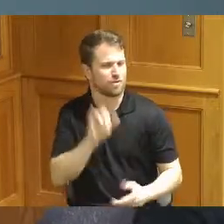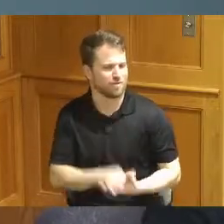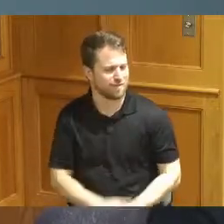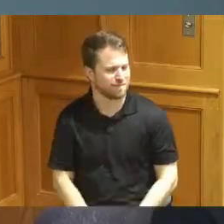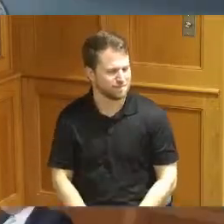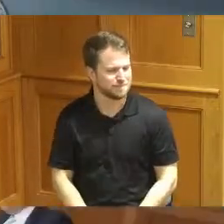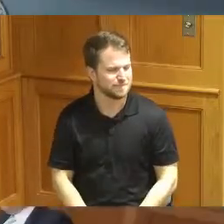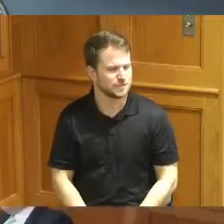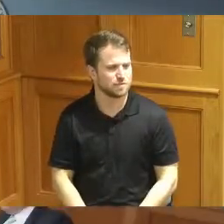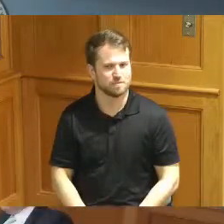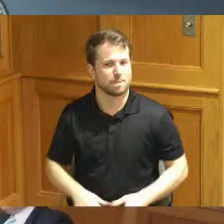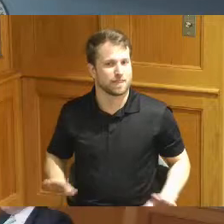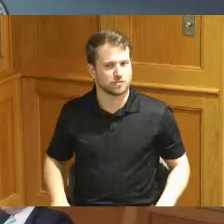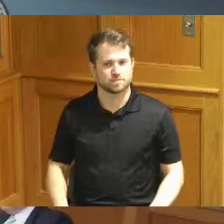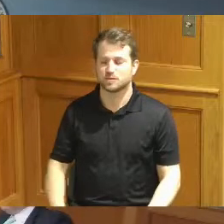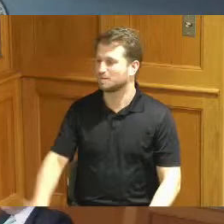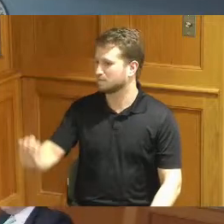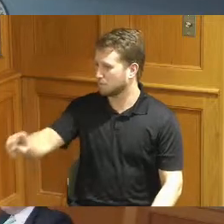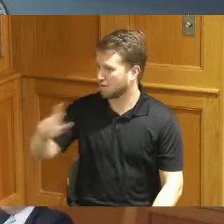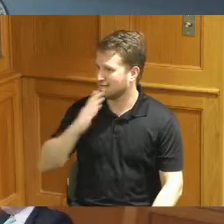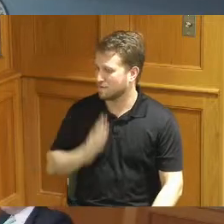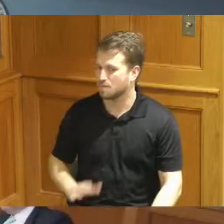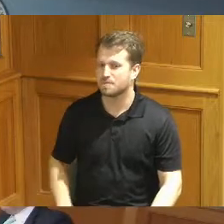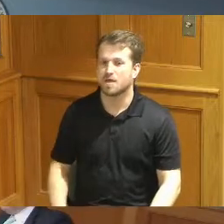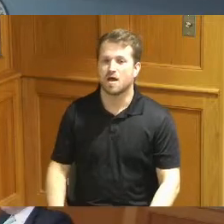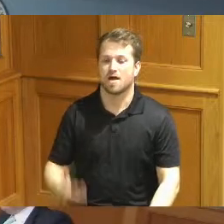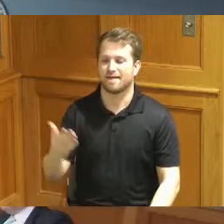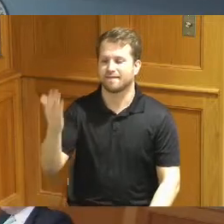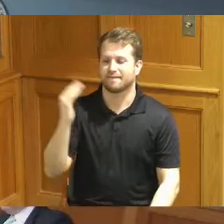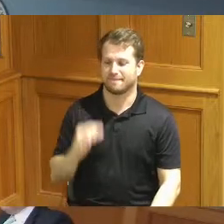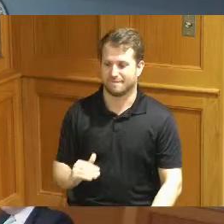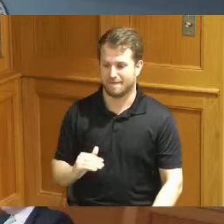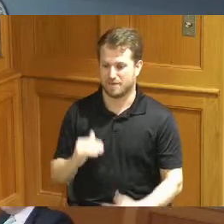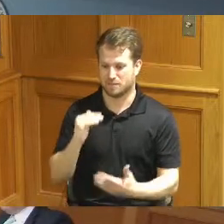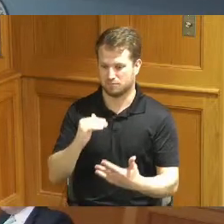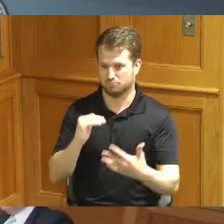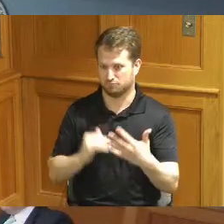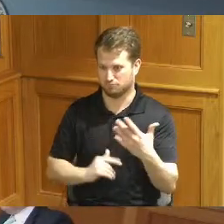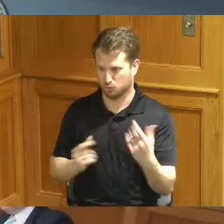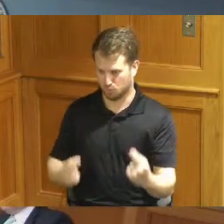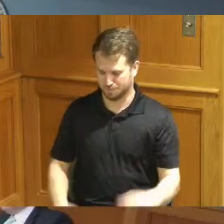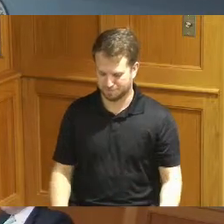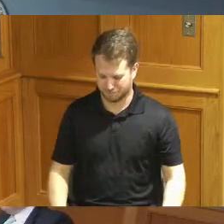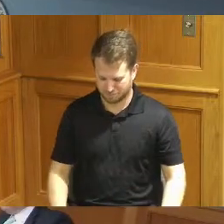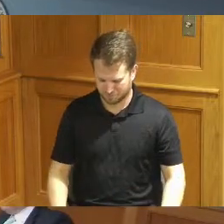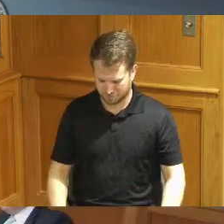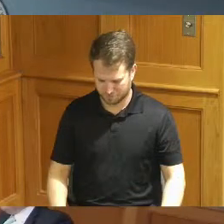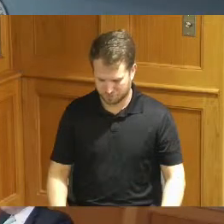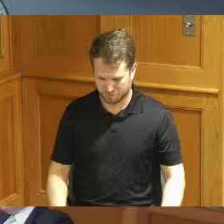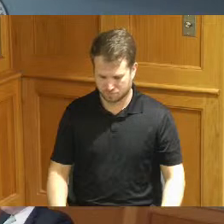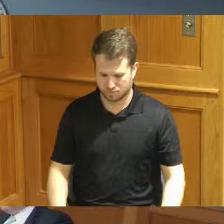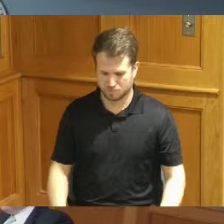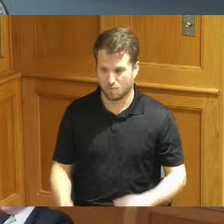that's all I had okay thank you so our next steps are are we comfortable putting it on